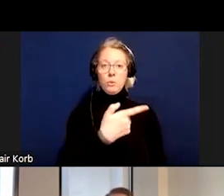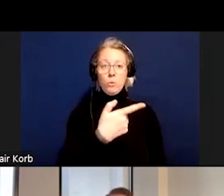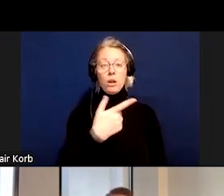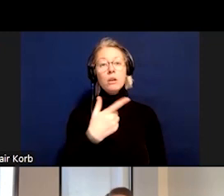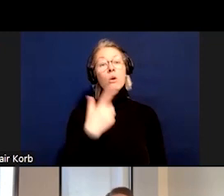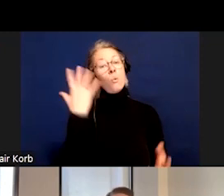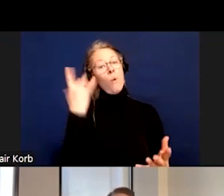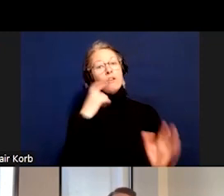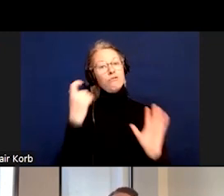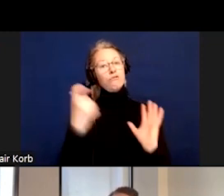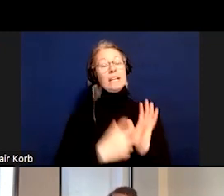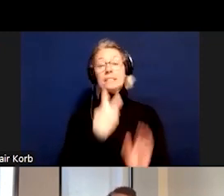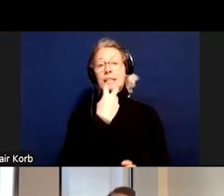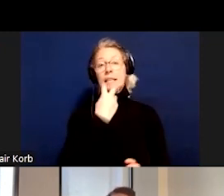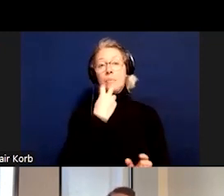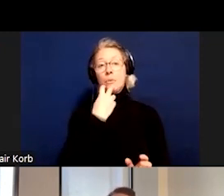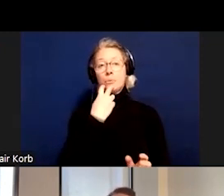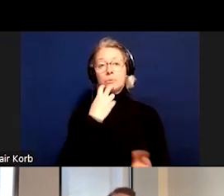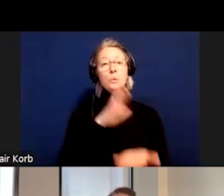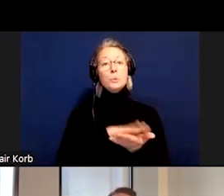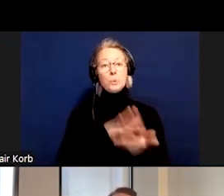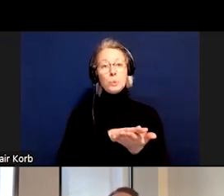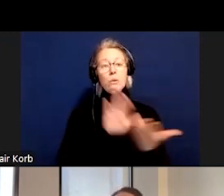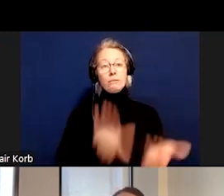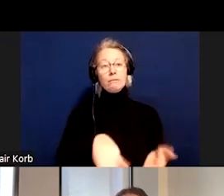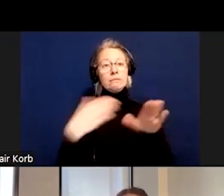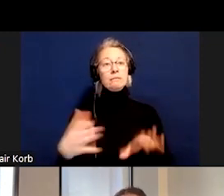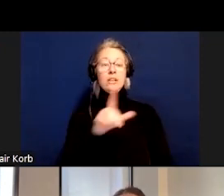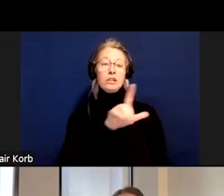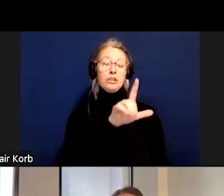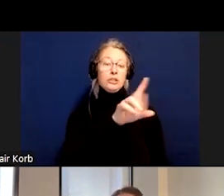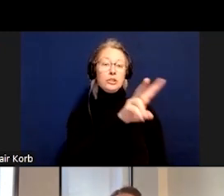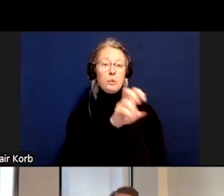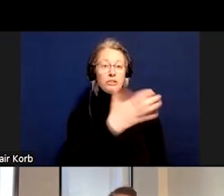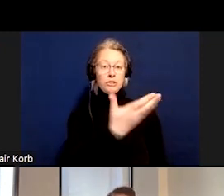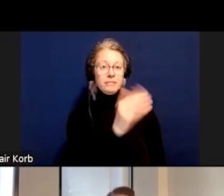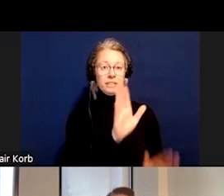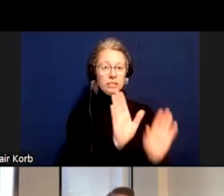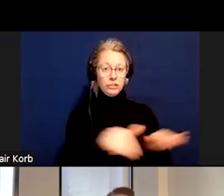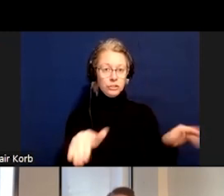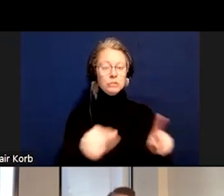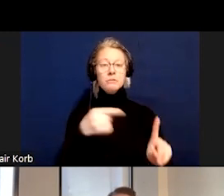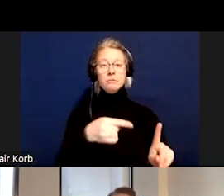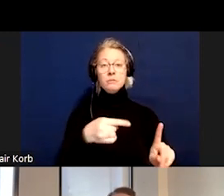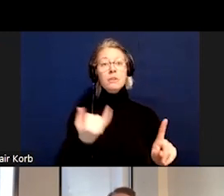at the Kamloops Residential School. As investigations continue to uncover unmarked grave sites,